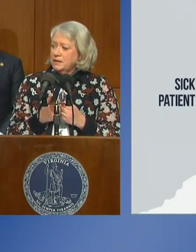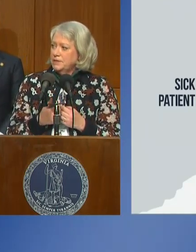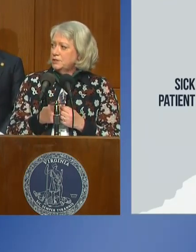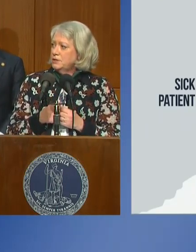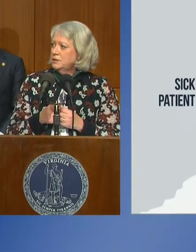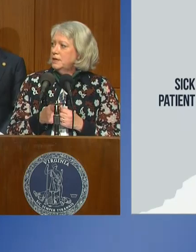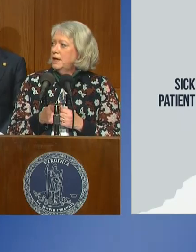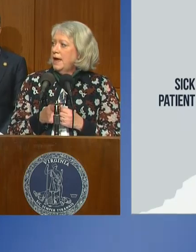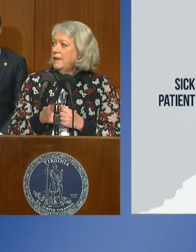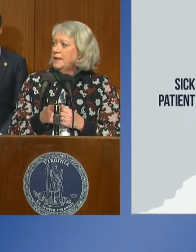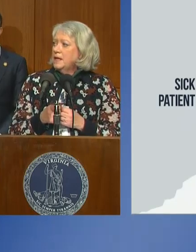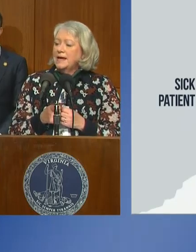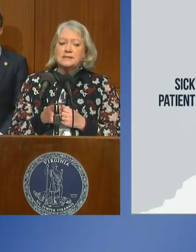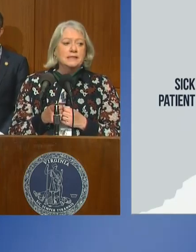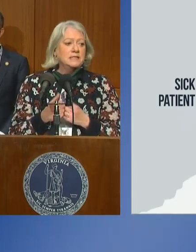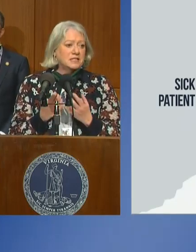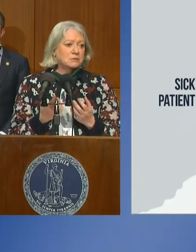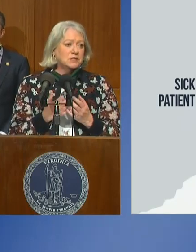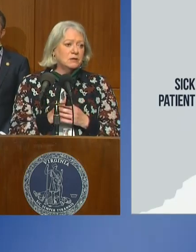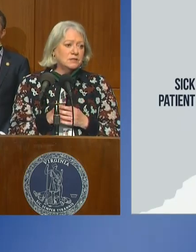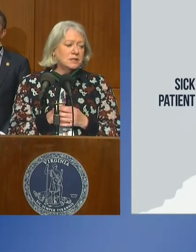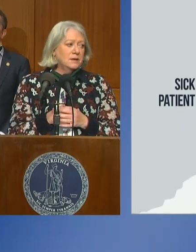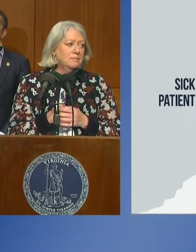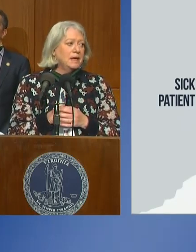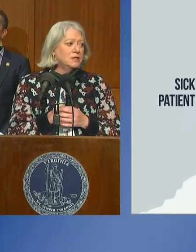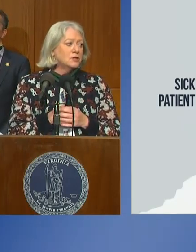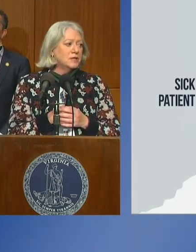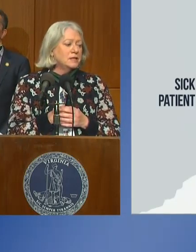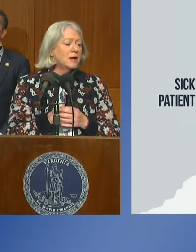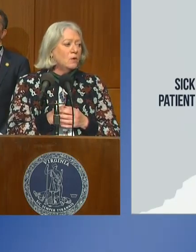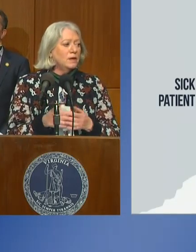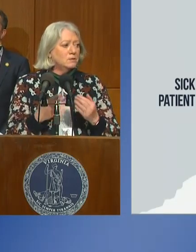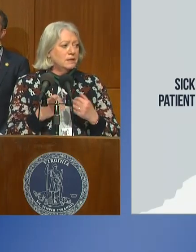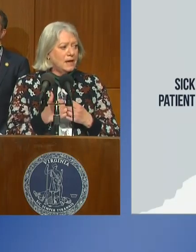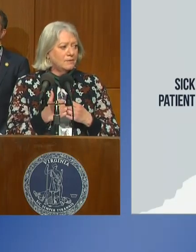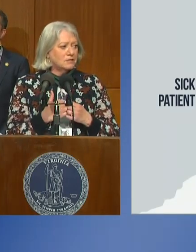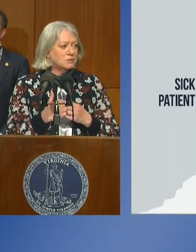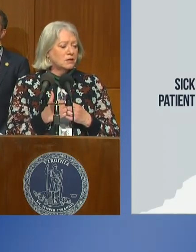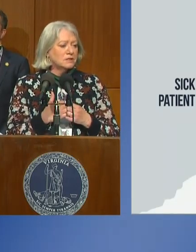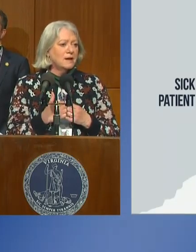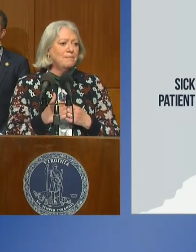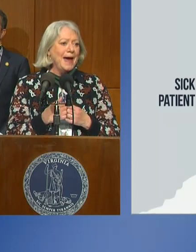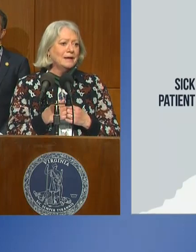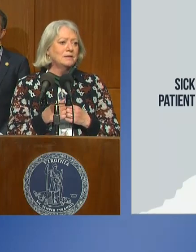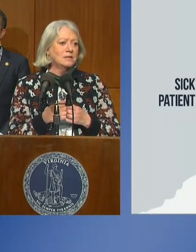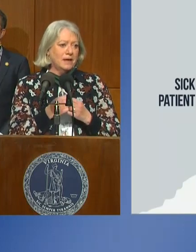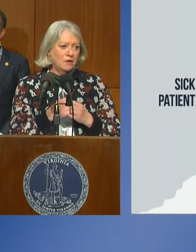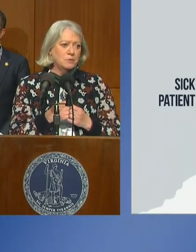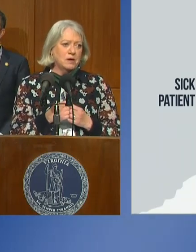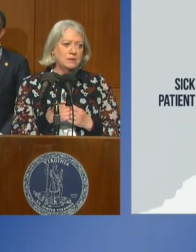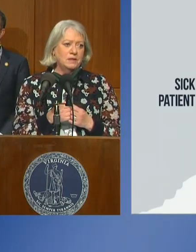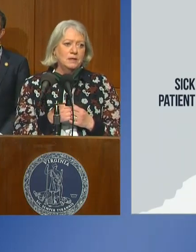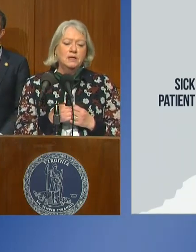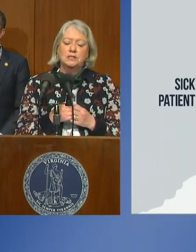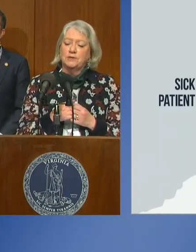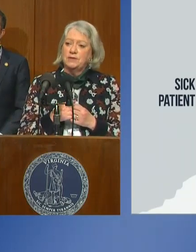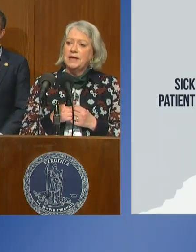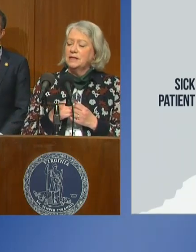DAY. AS IDENTIFIED- BY PRIORITIES BY THE COMMISSIONER. AND THEN LASTLY TEST RESULTS